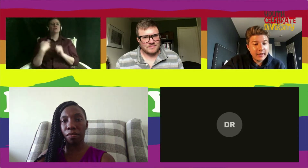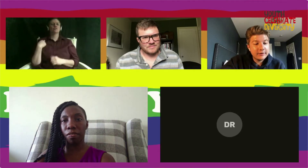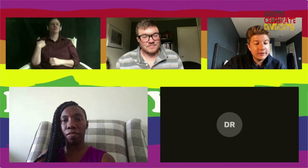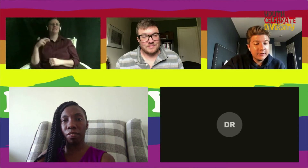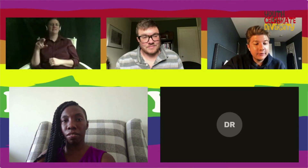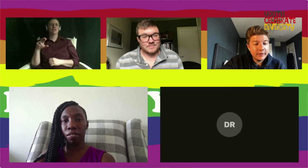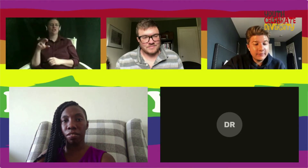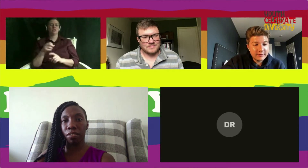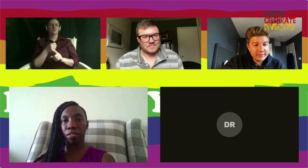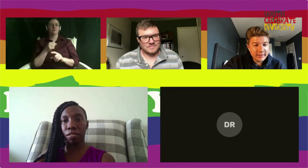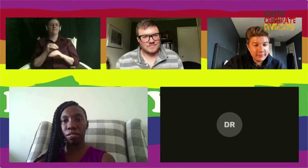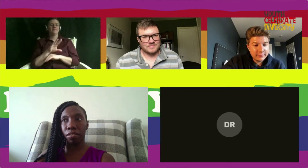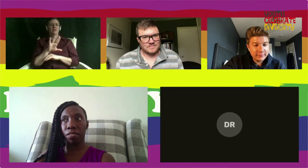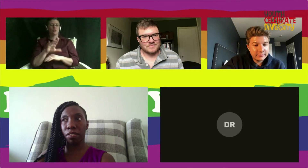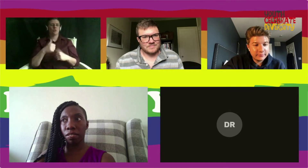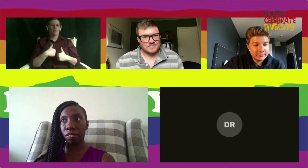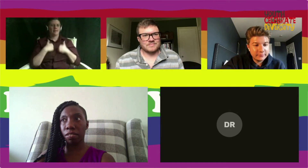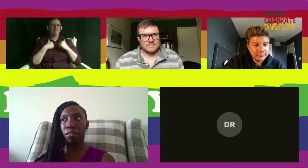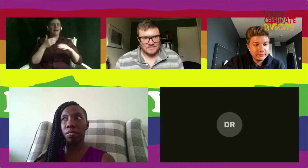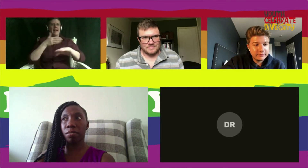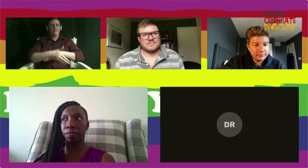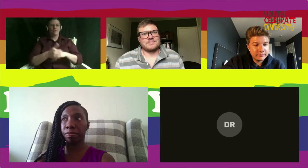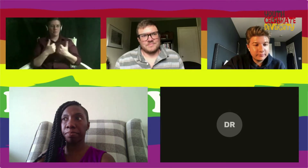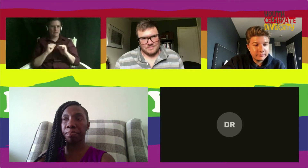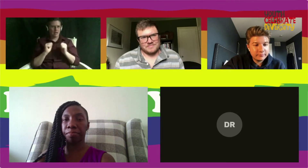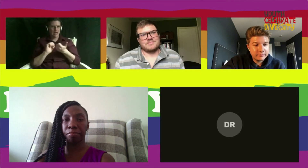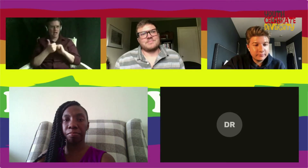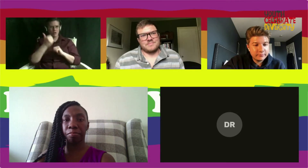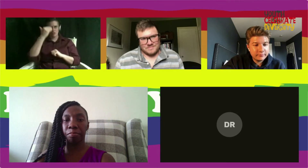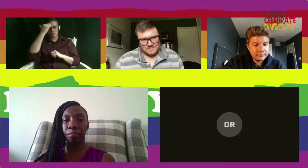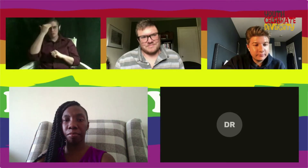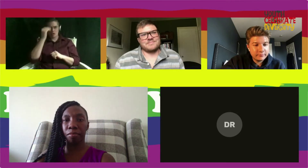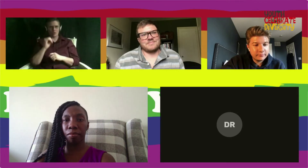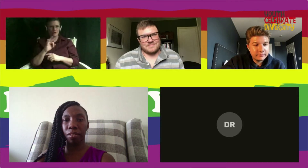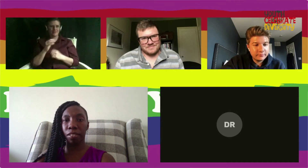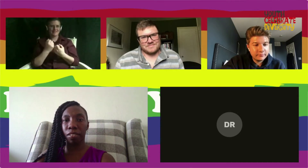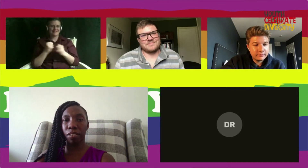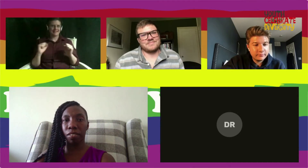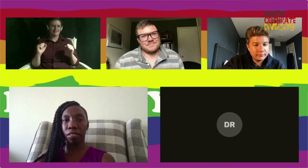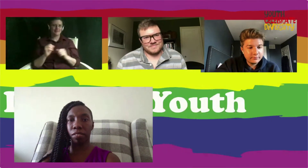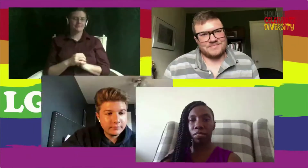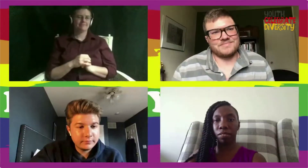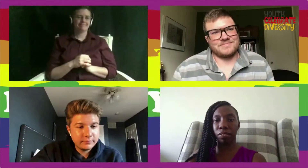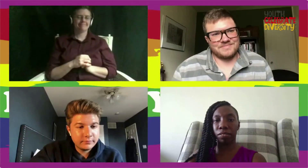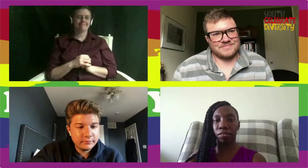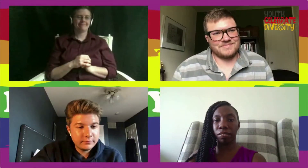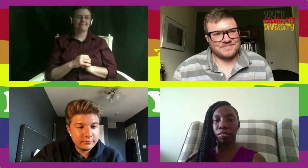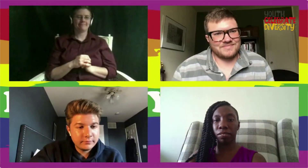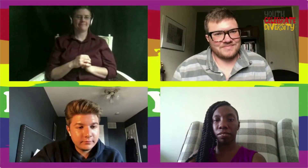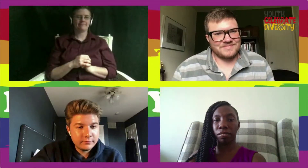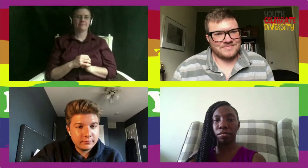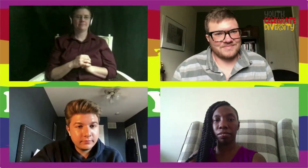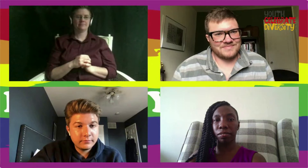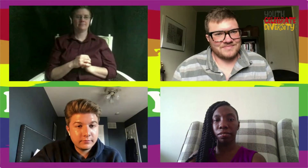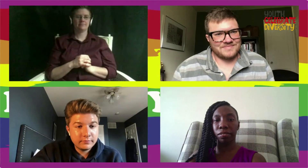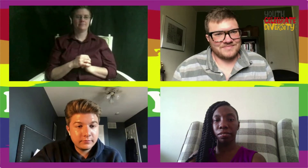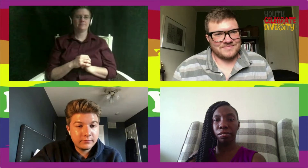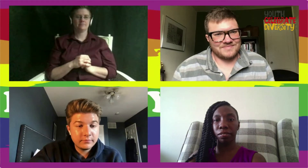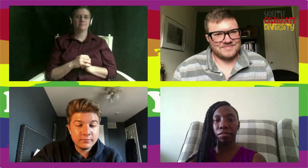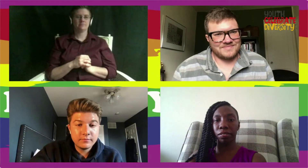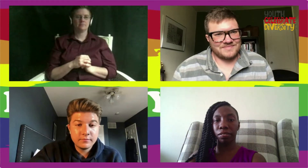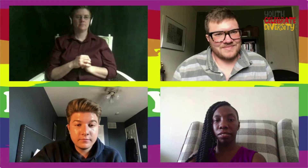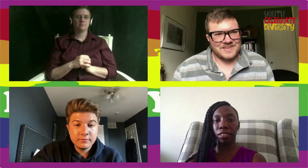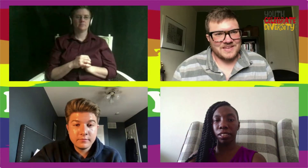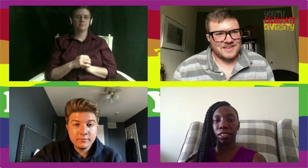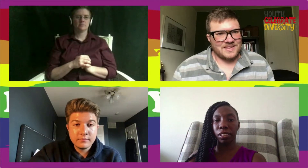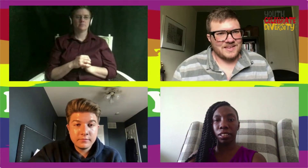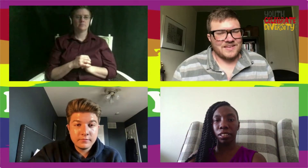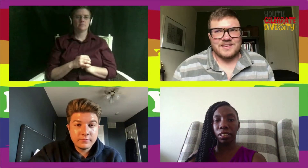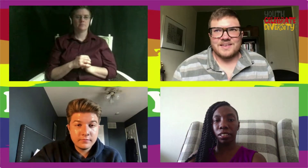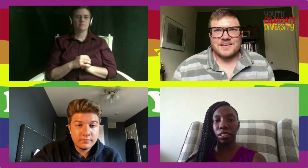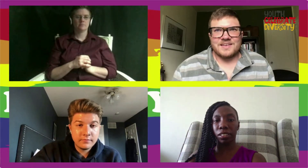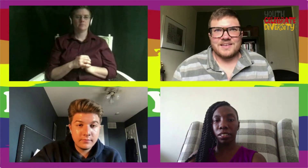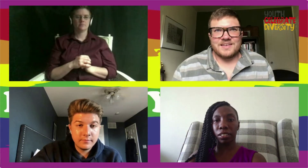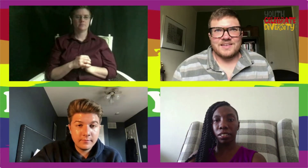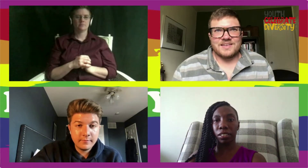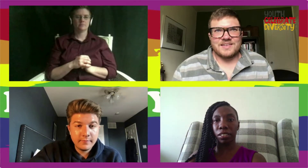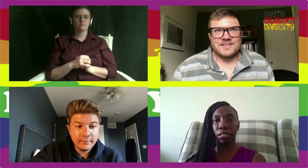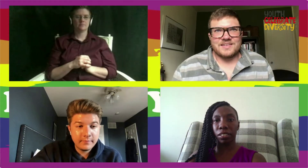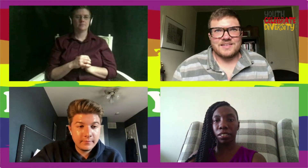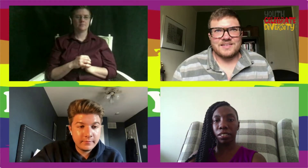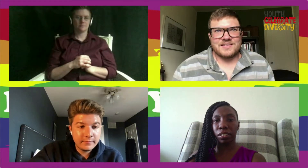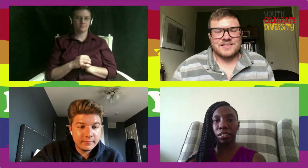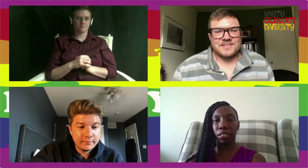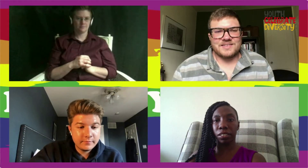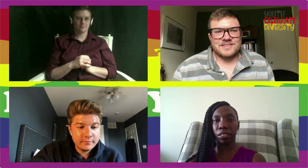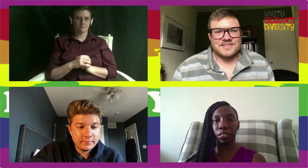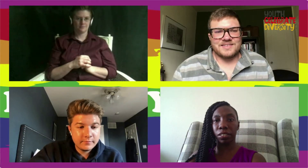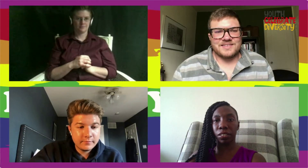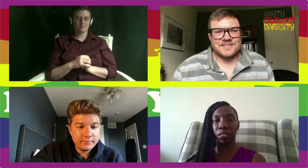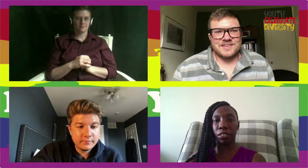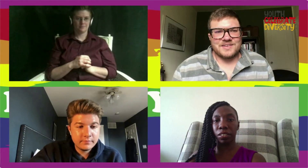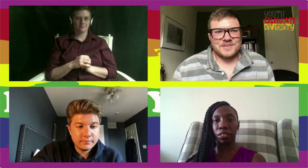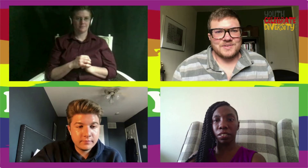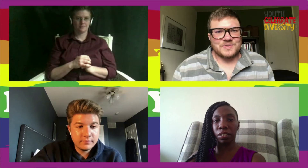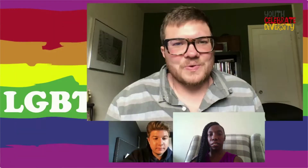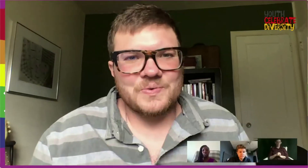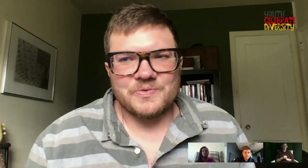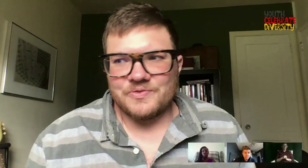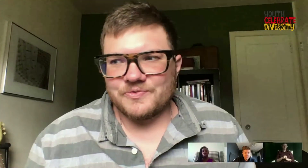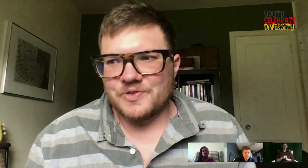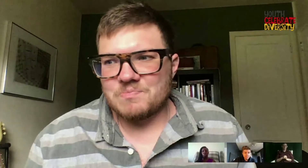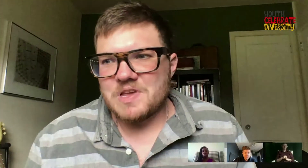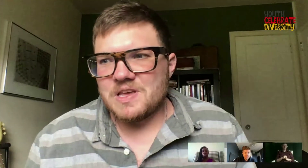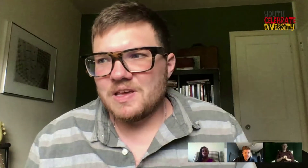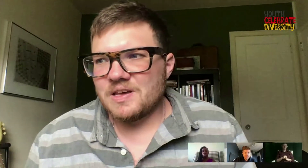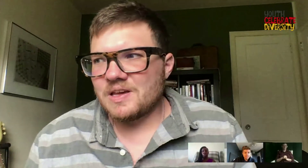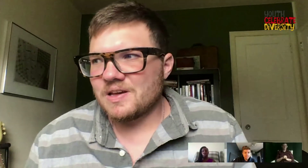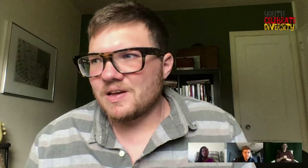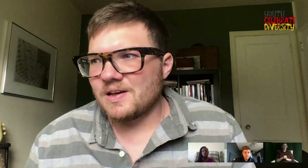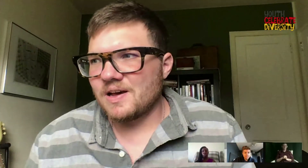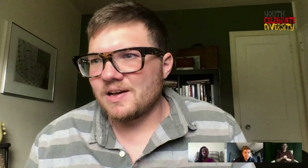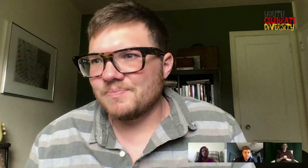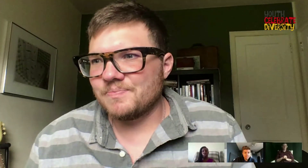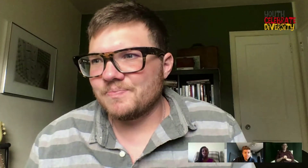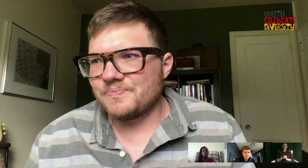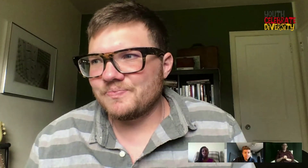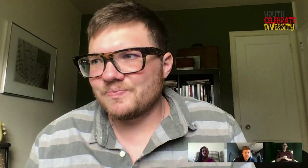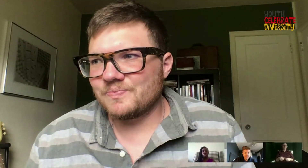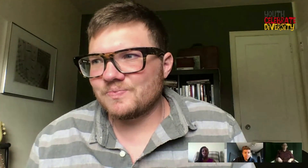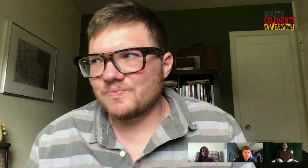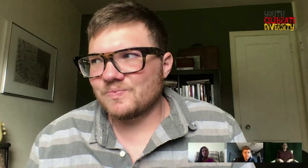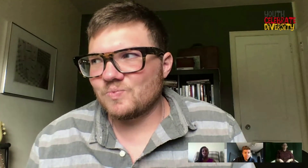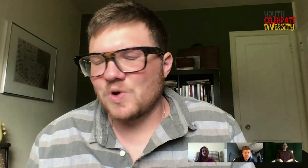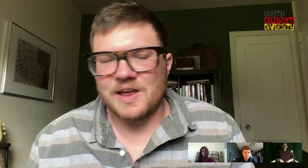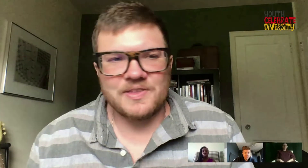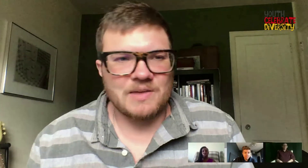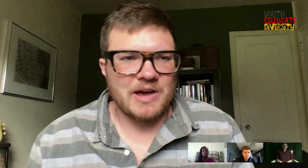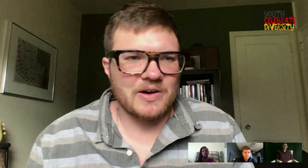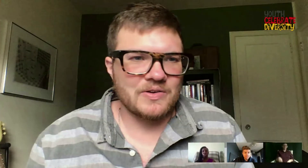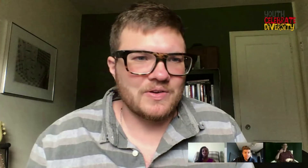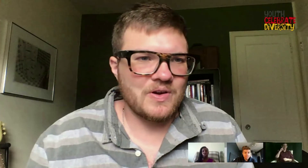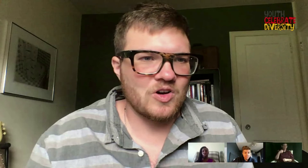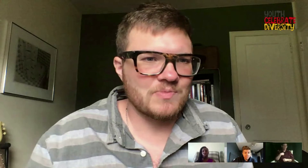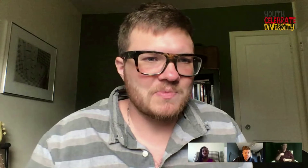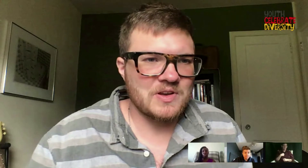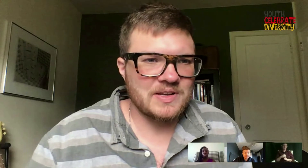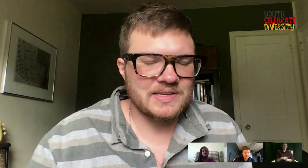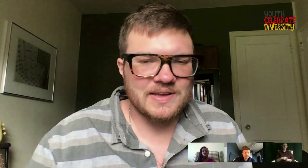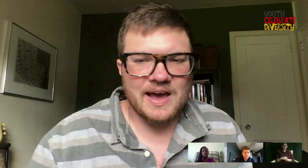how do you know if it's safe so for me um when i think about home communities now